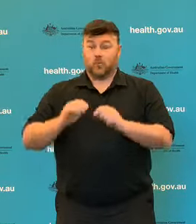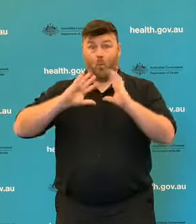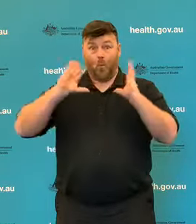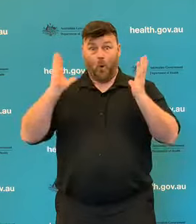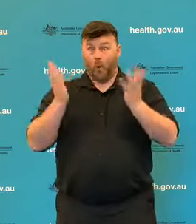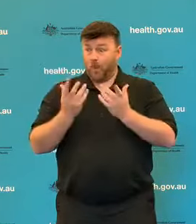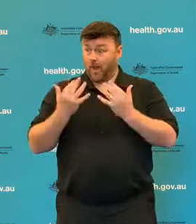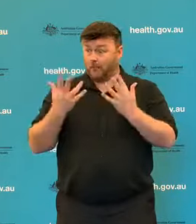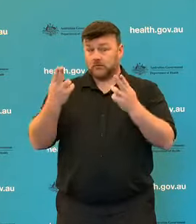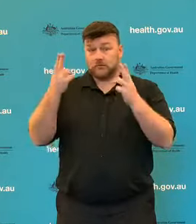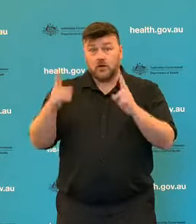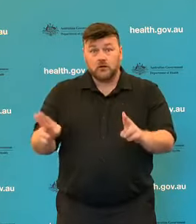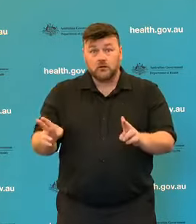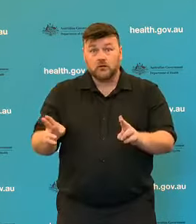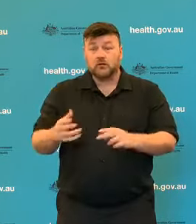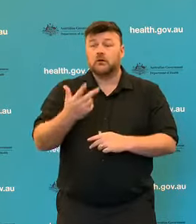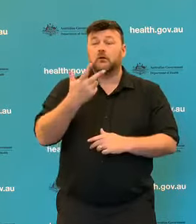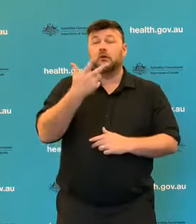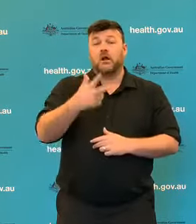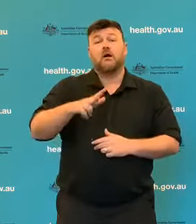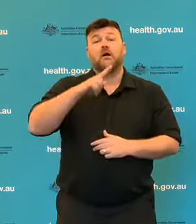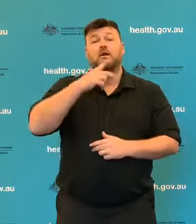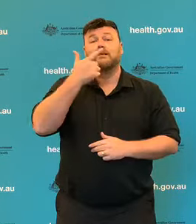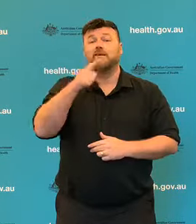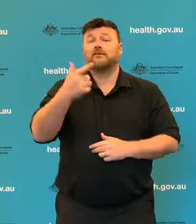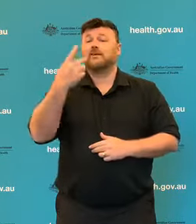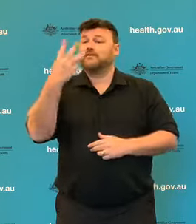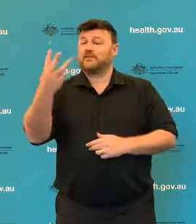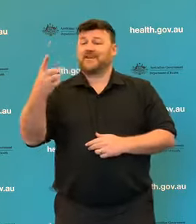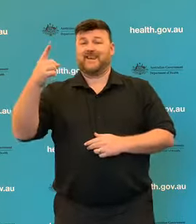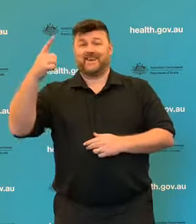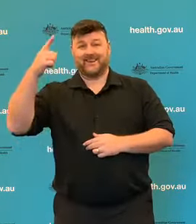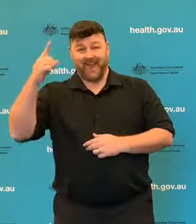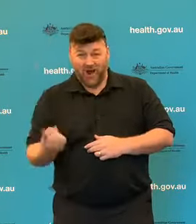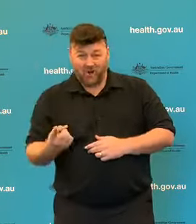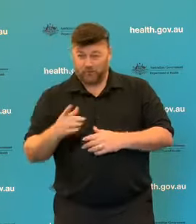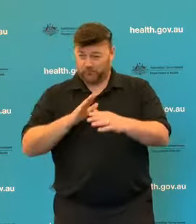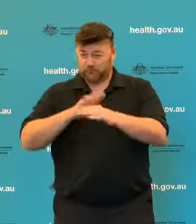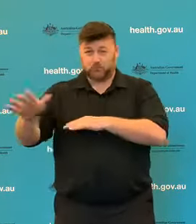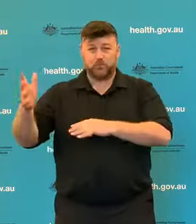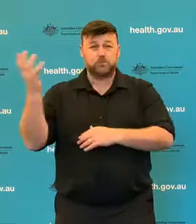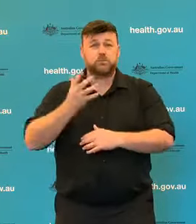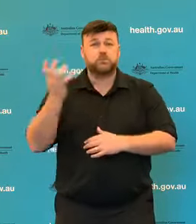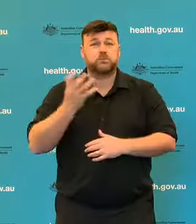is 873,131. My thoughts with all those who have lost